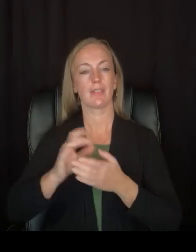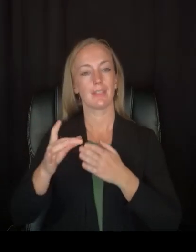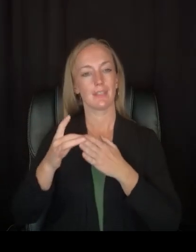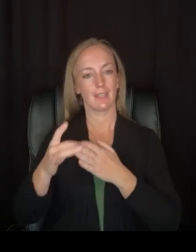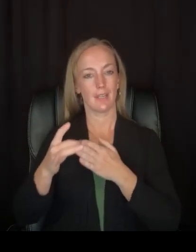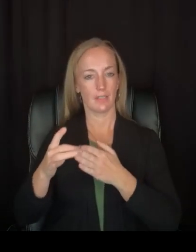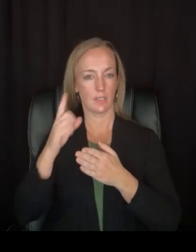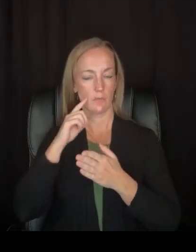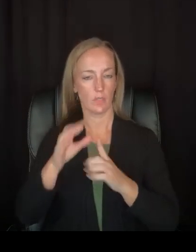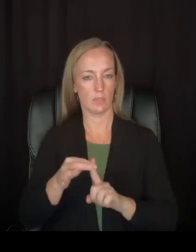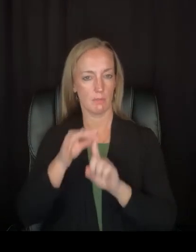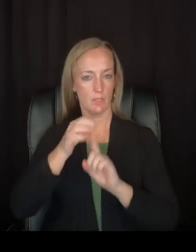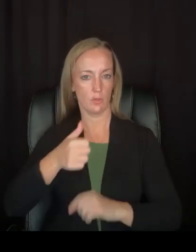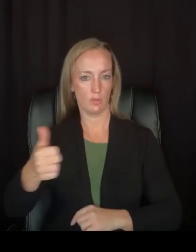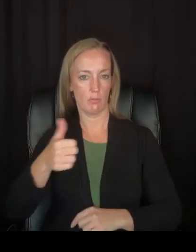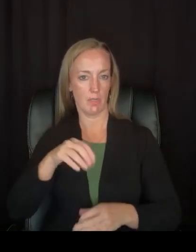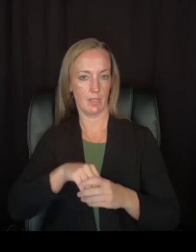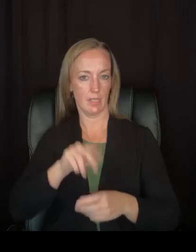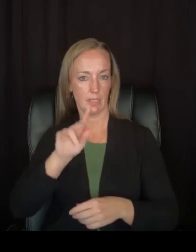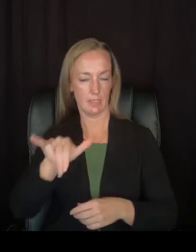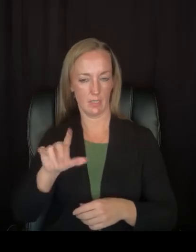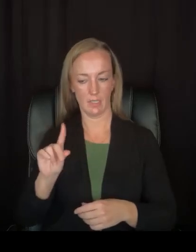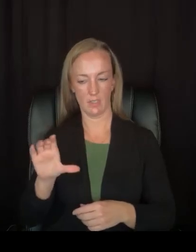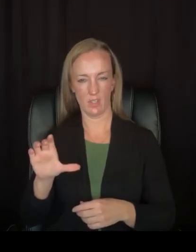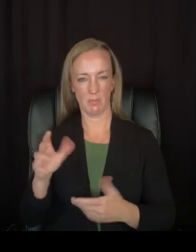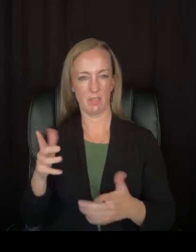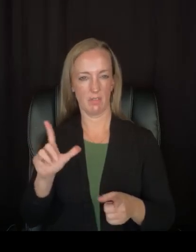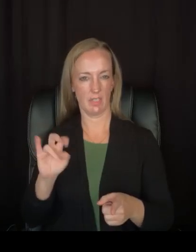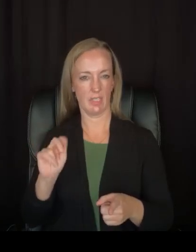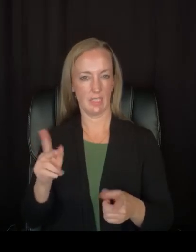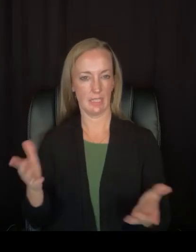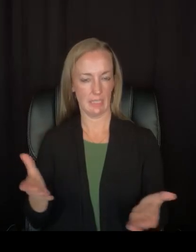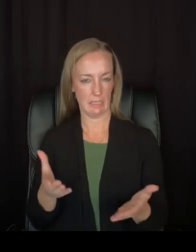Special Transportation in Kentucky document linked here that covers a